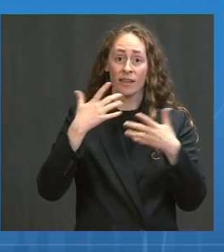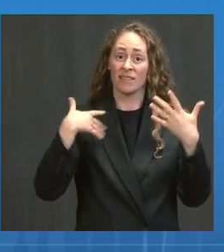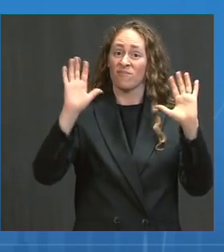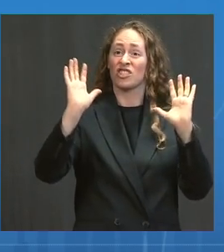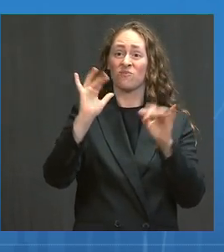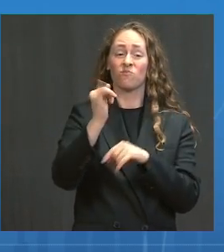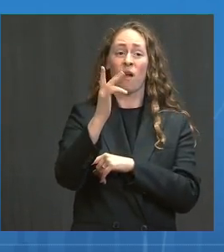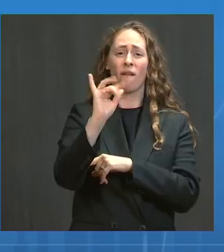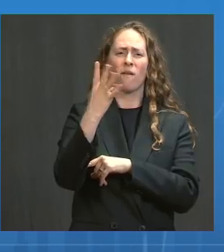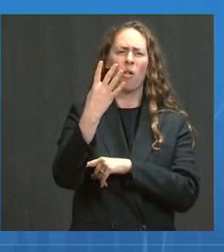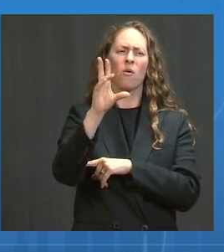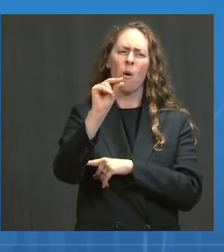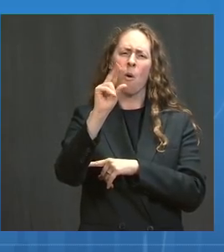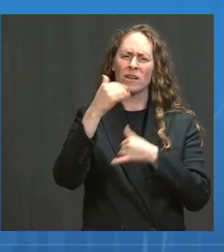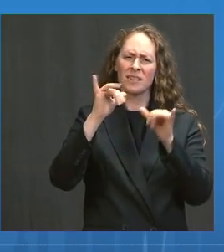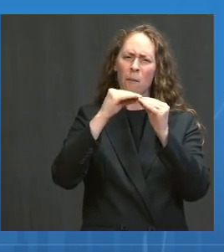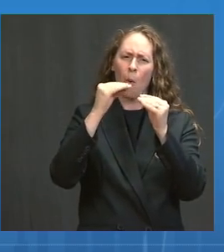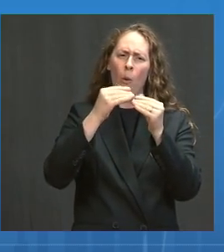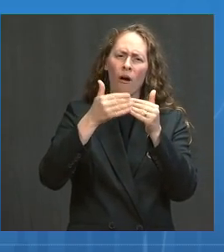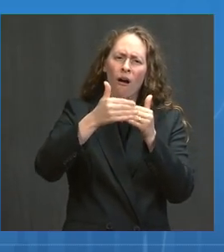the world does not stop at these 80 million doses.